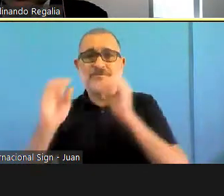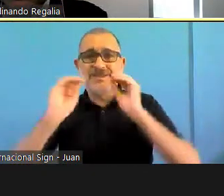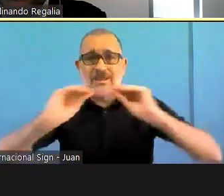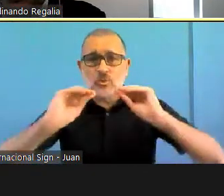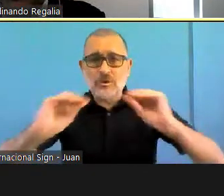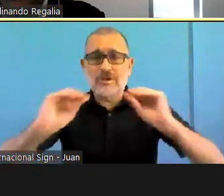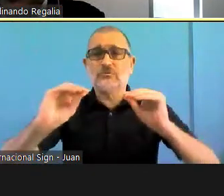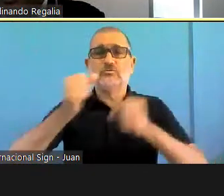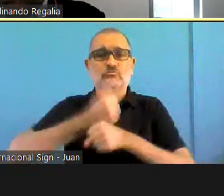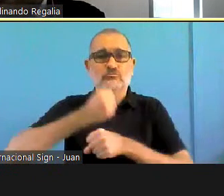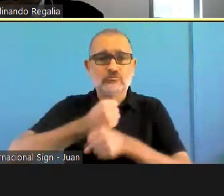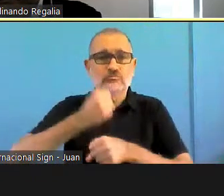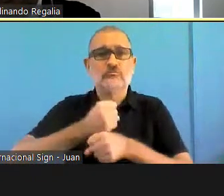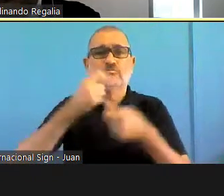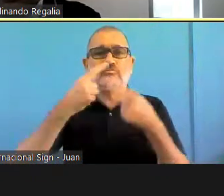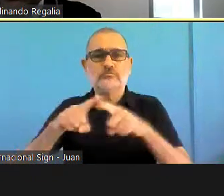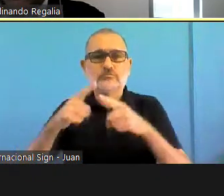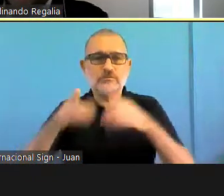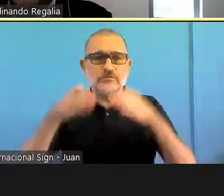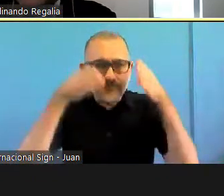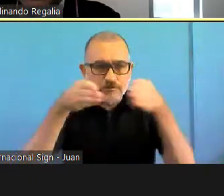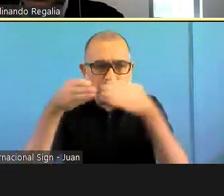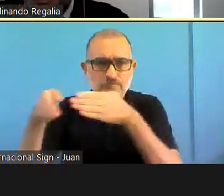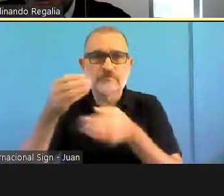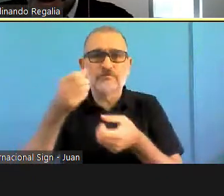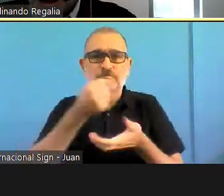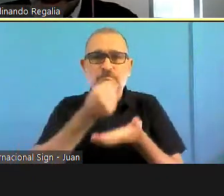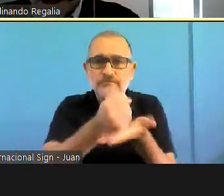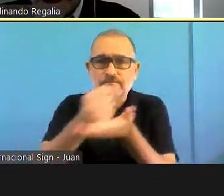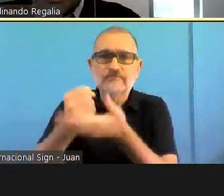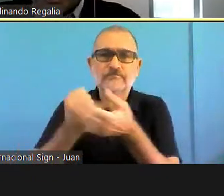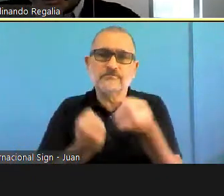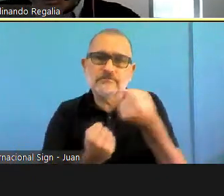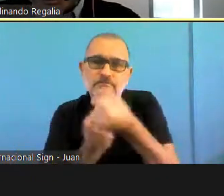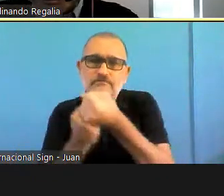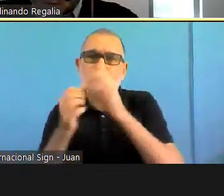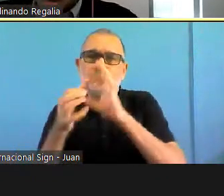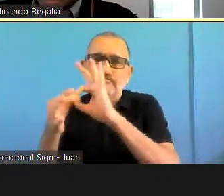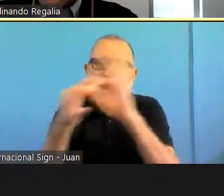For example, from our vantage point, we have seen an increase